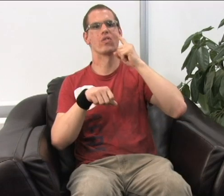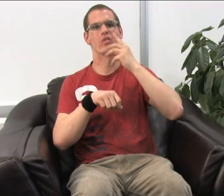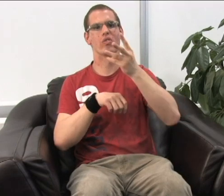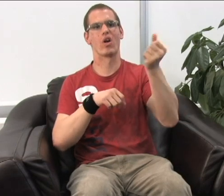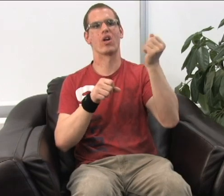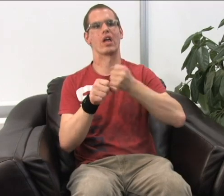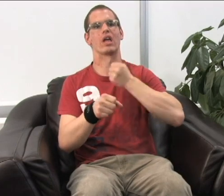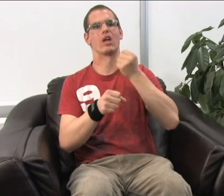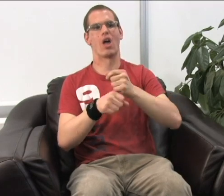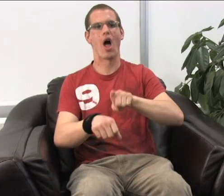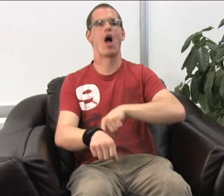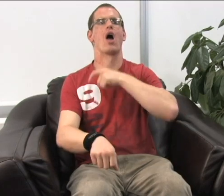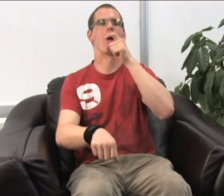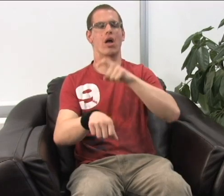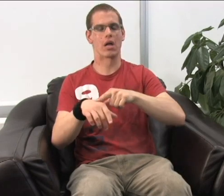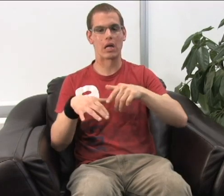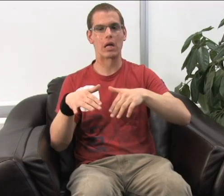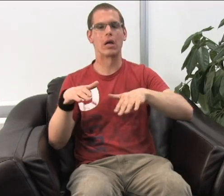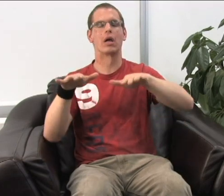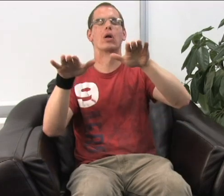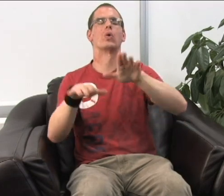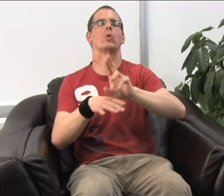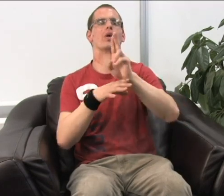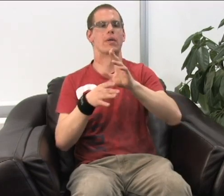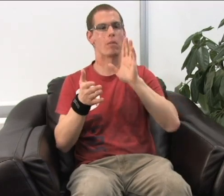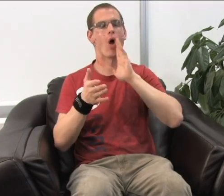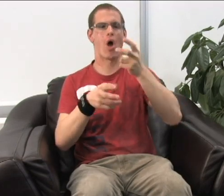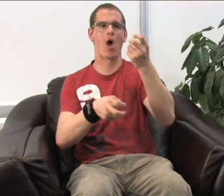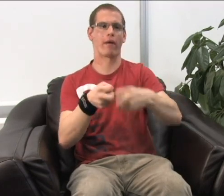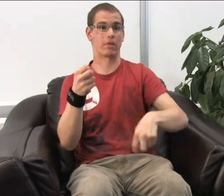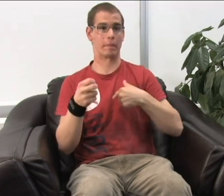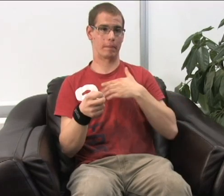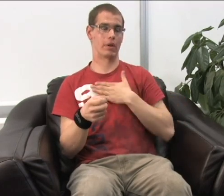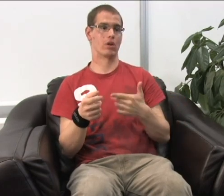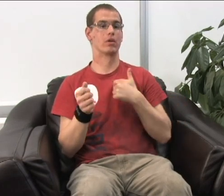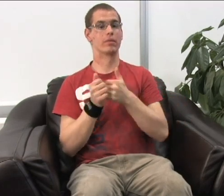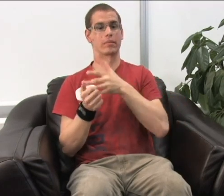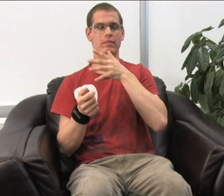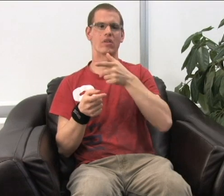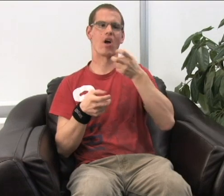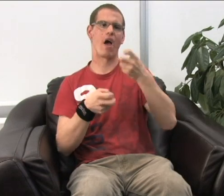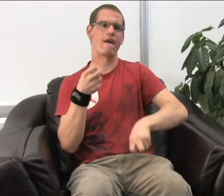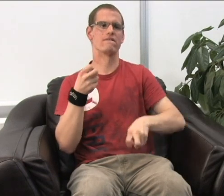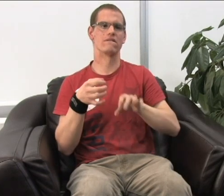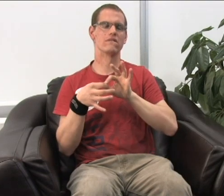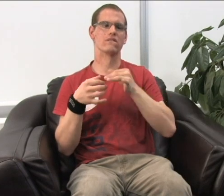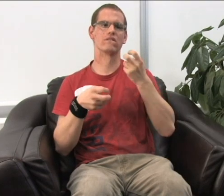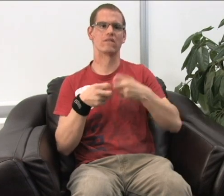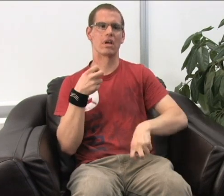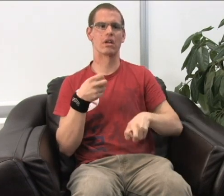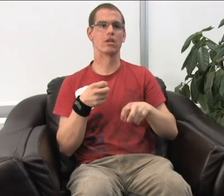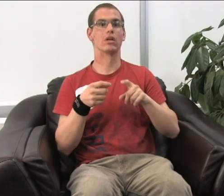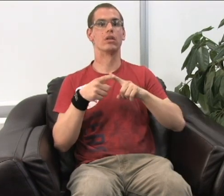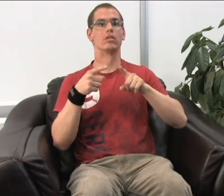It takes some time, it might take a few years, it may take a while for you to become settled. It was tough for me in my situation with my mother, it was tough, it was difficult.